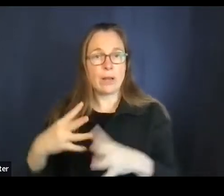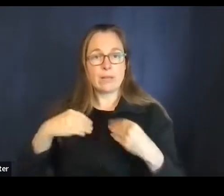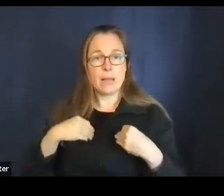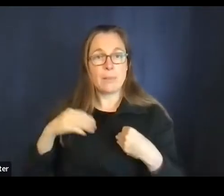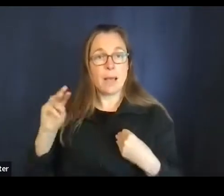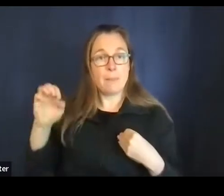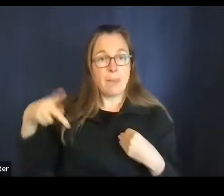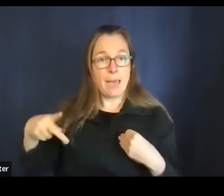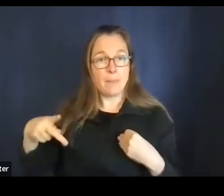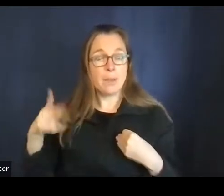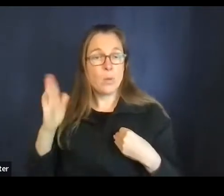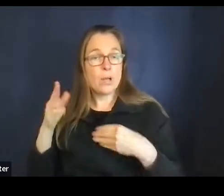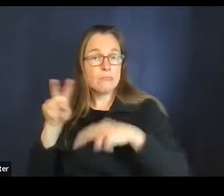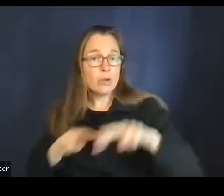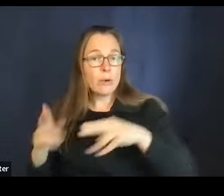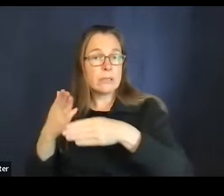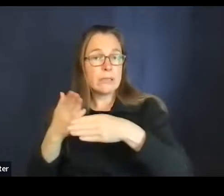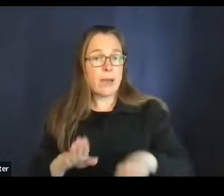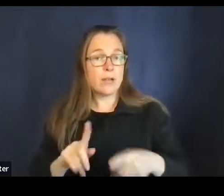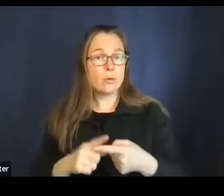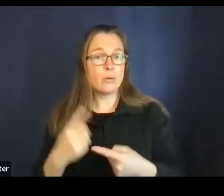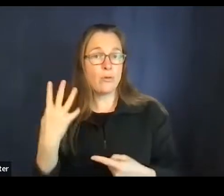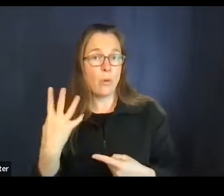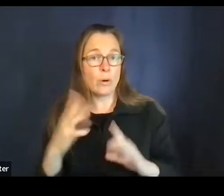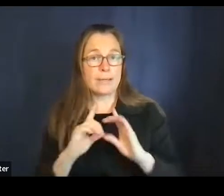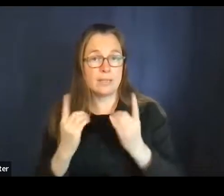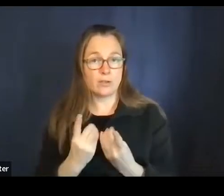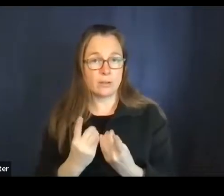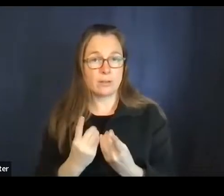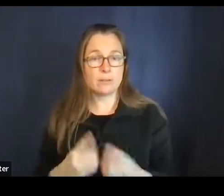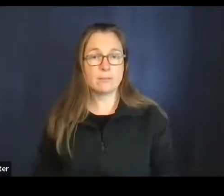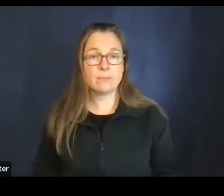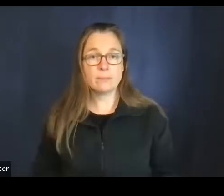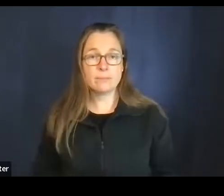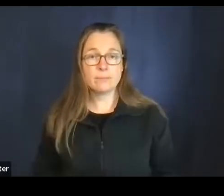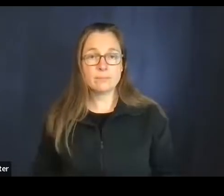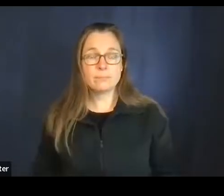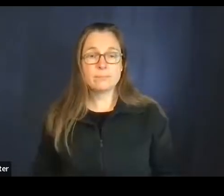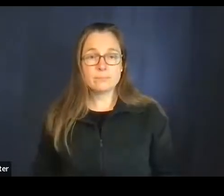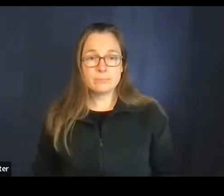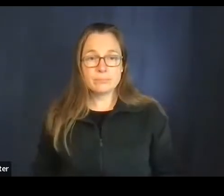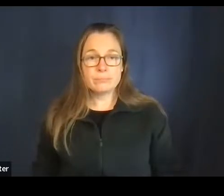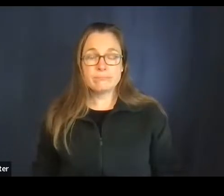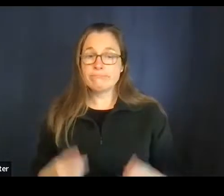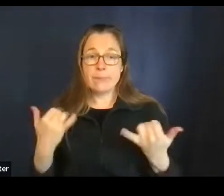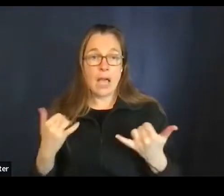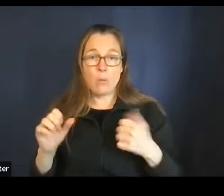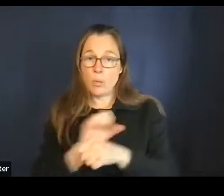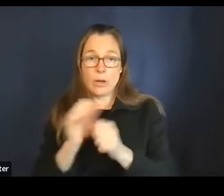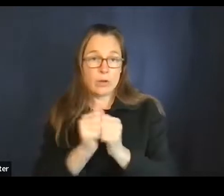dividing the city into four geographic districts. We are working with our county partners to develop an implementation